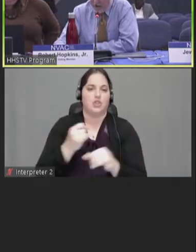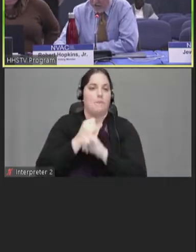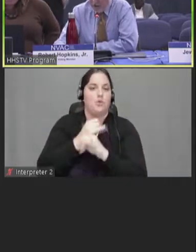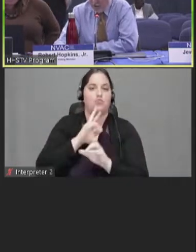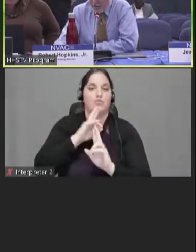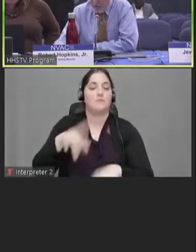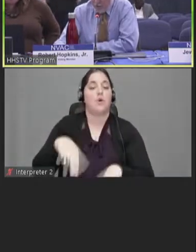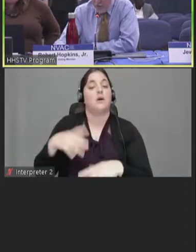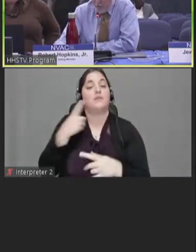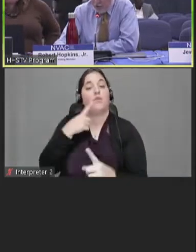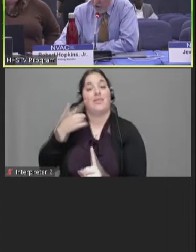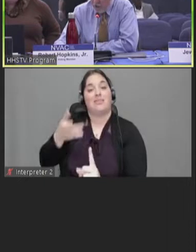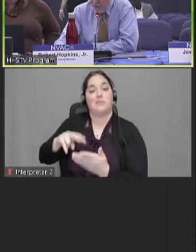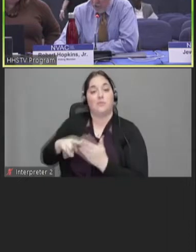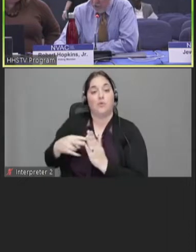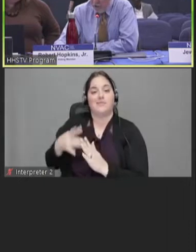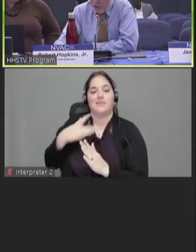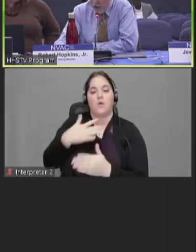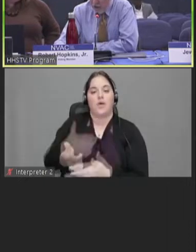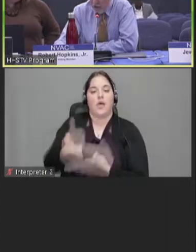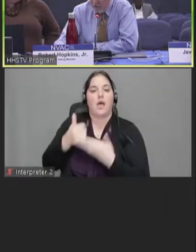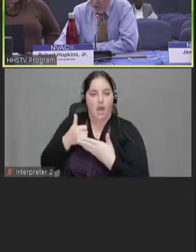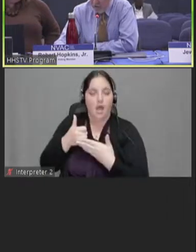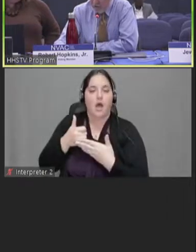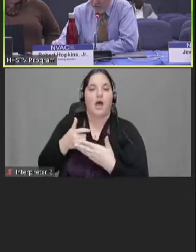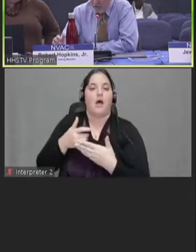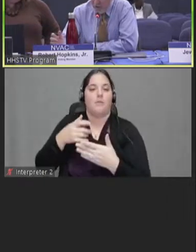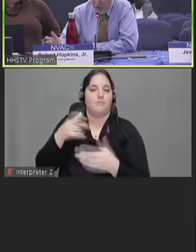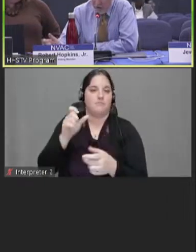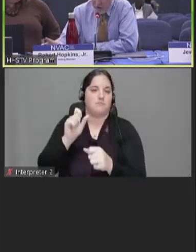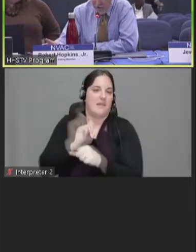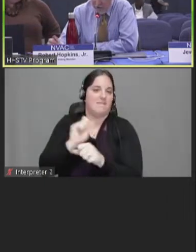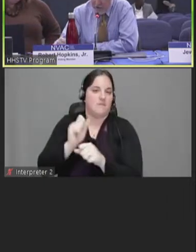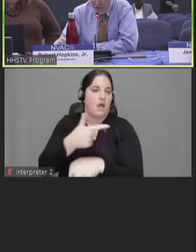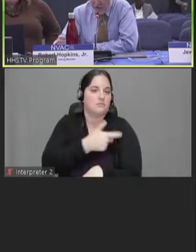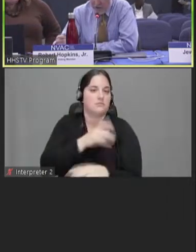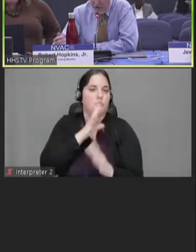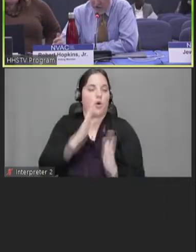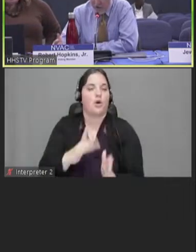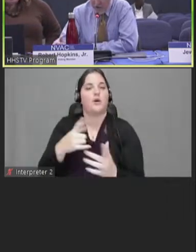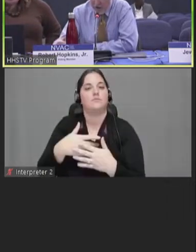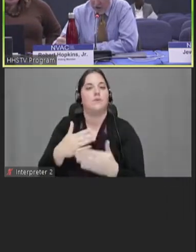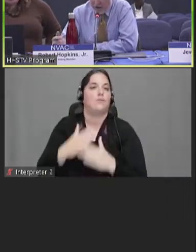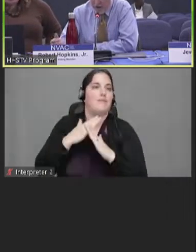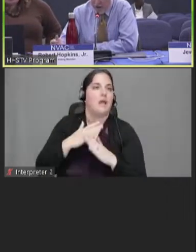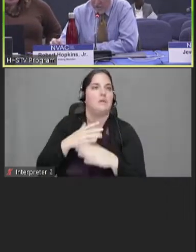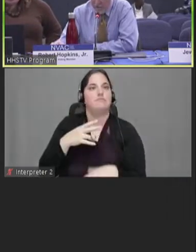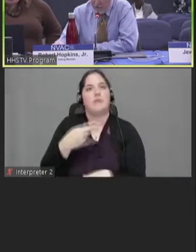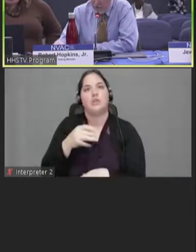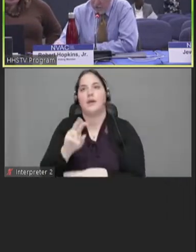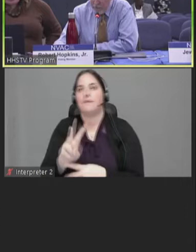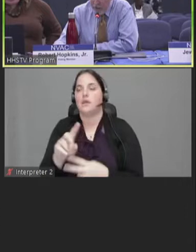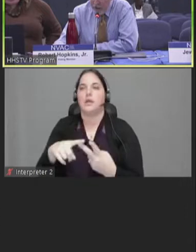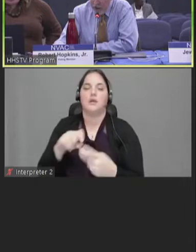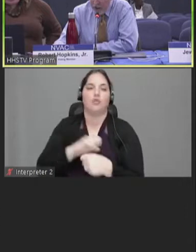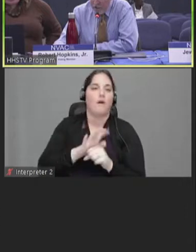developers when working on preventing complex pathogens like HIV, COVID-19, and flu. Adjuvants